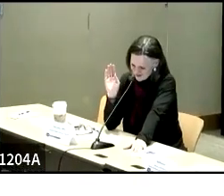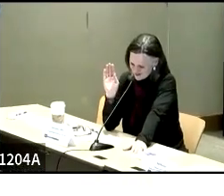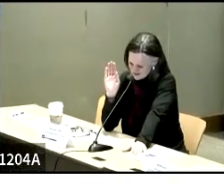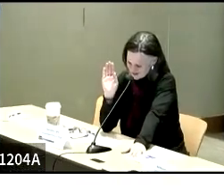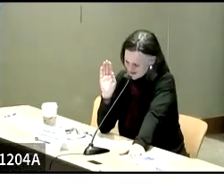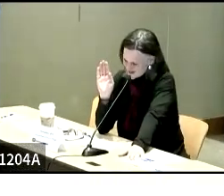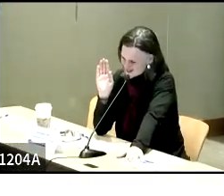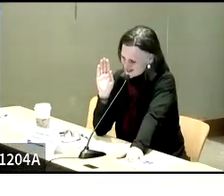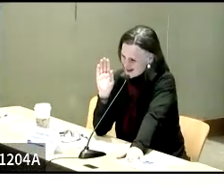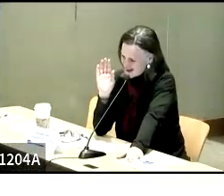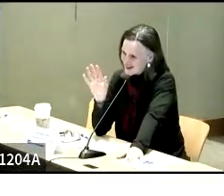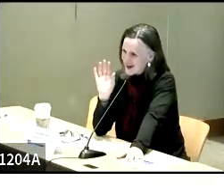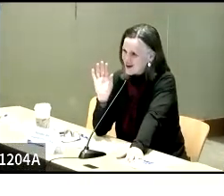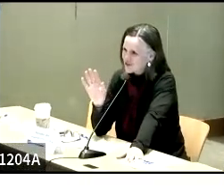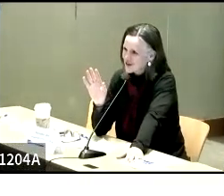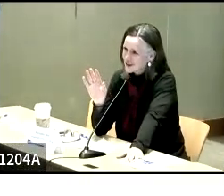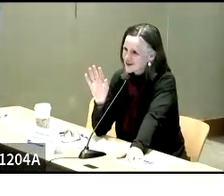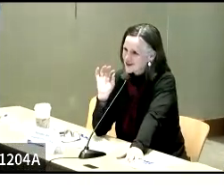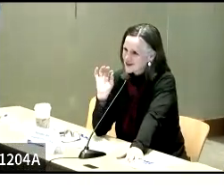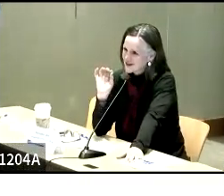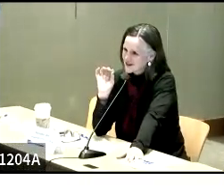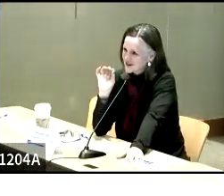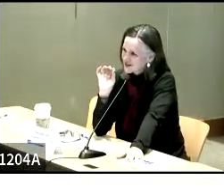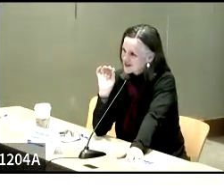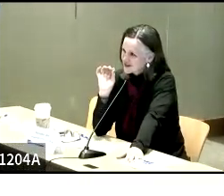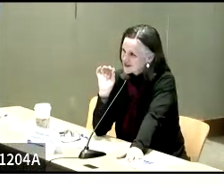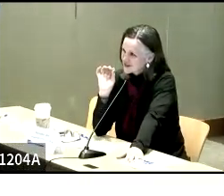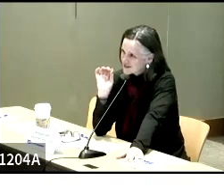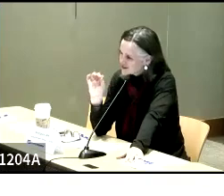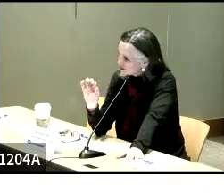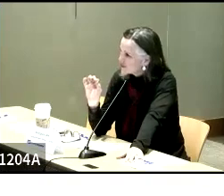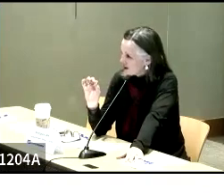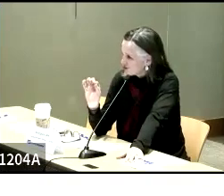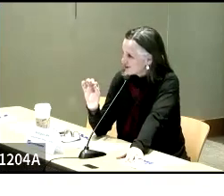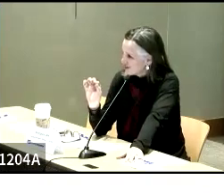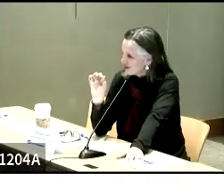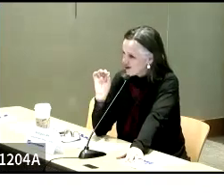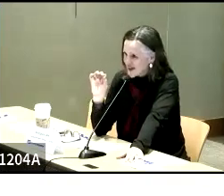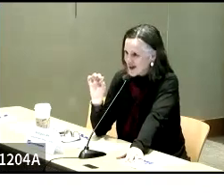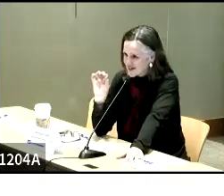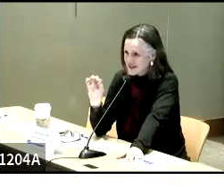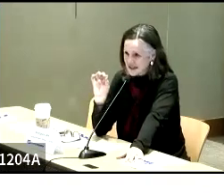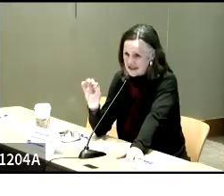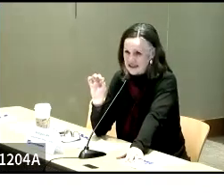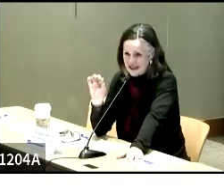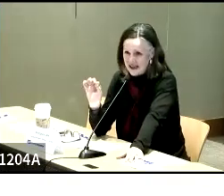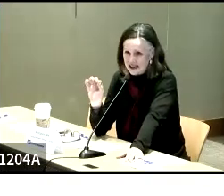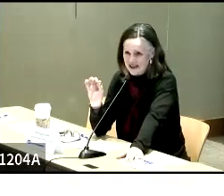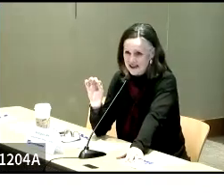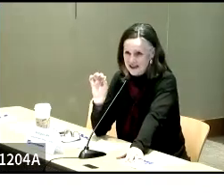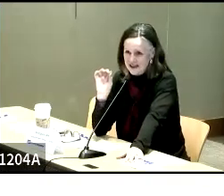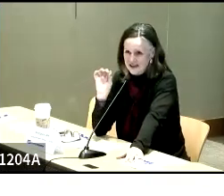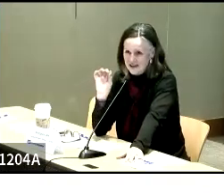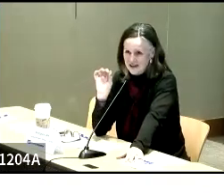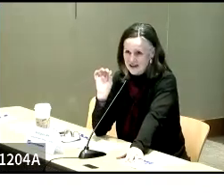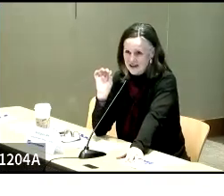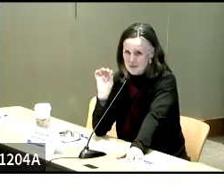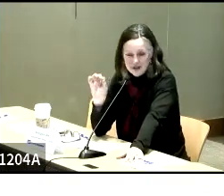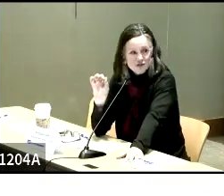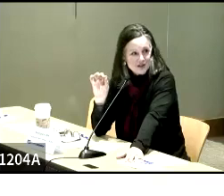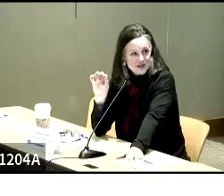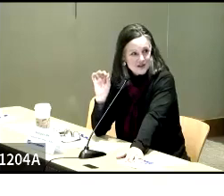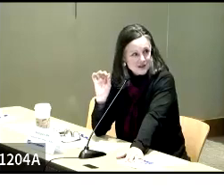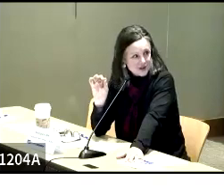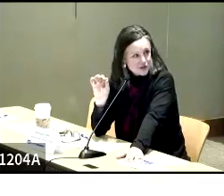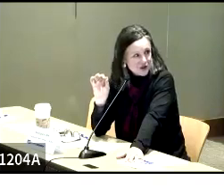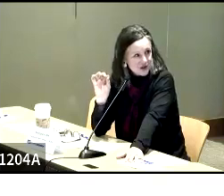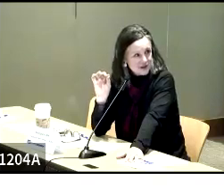but because I think every discussion of the ACD today mentioned touched on